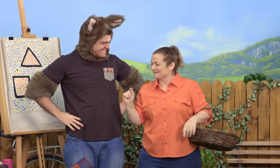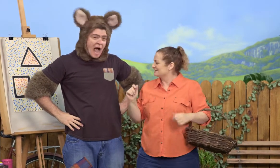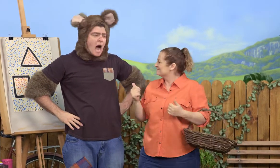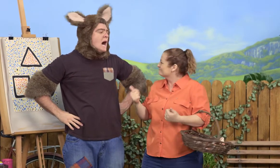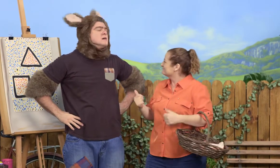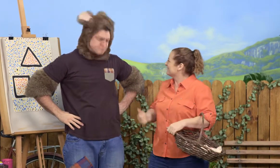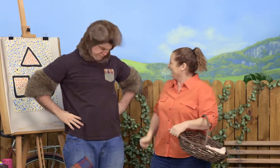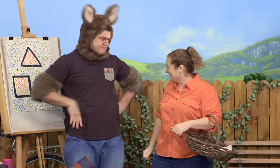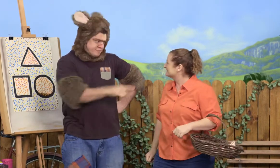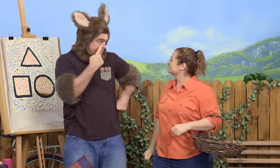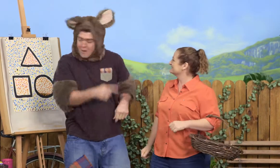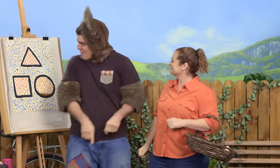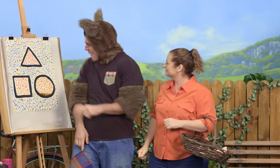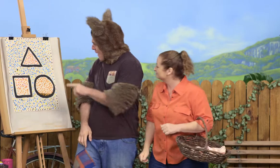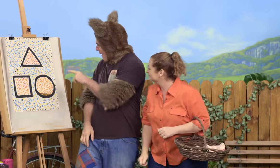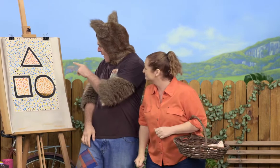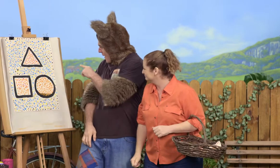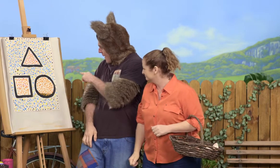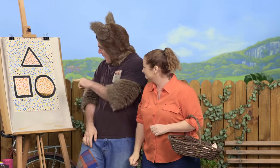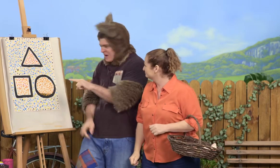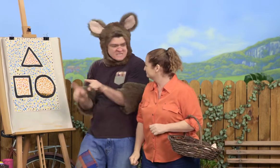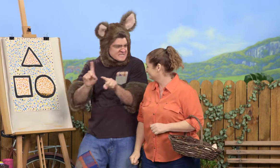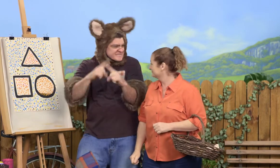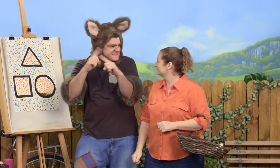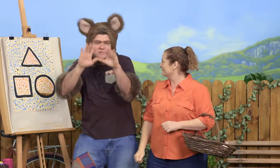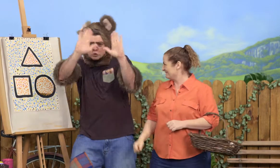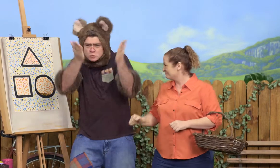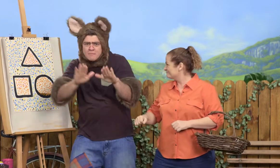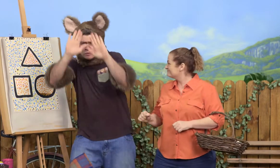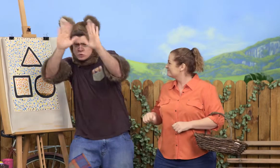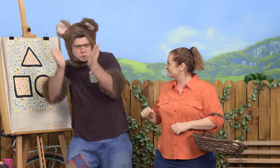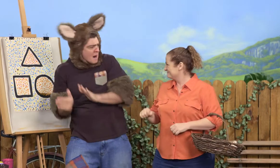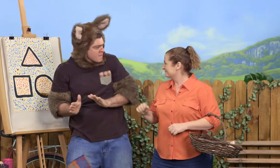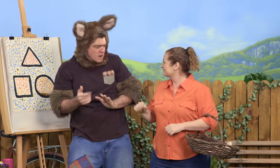It's so lovely to see. Yeah, have a look. I've made different shapes.